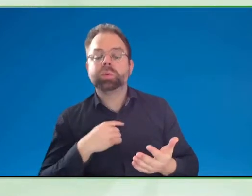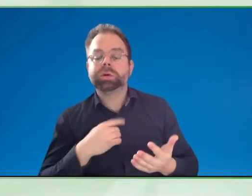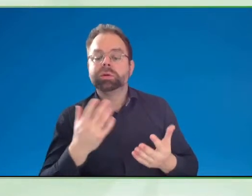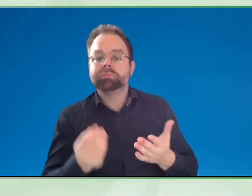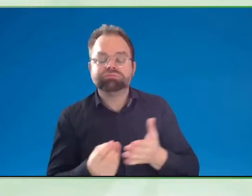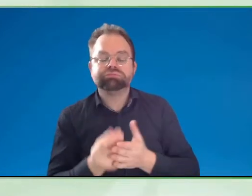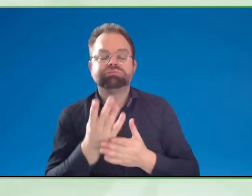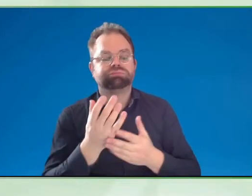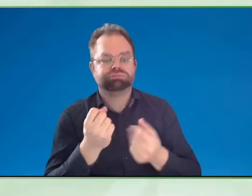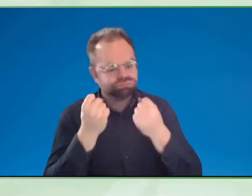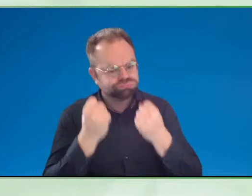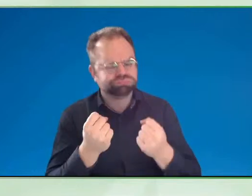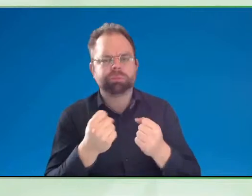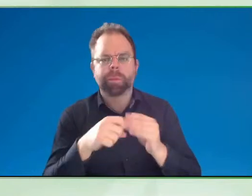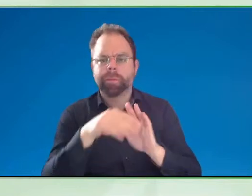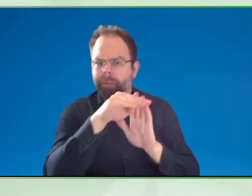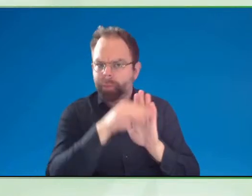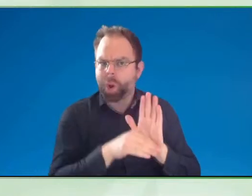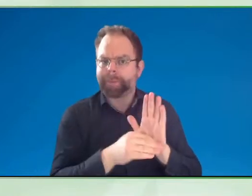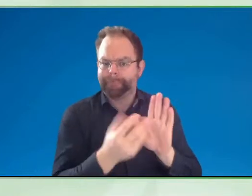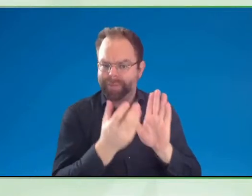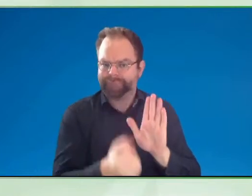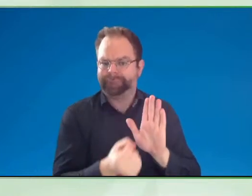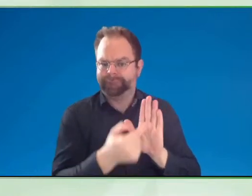families with disabilities, so many initiatives.